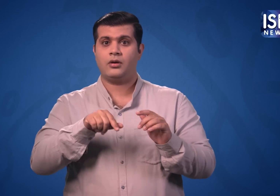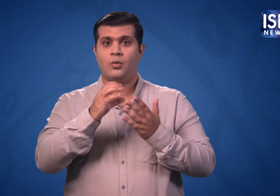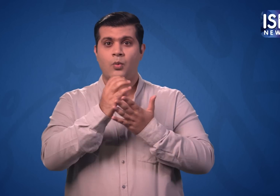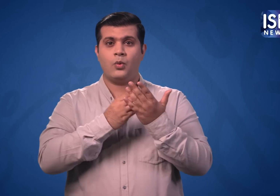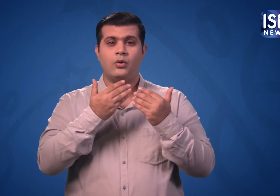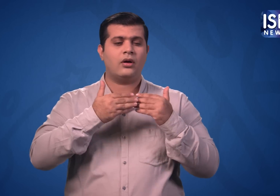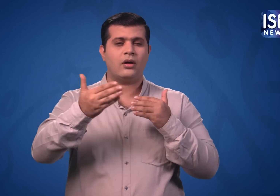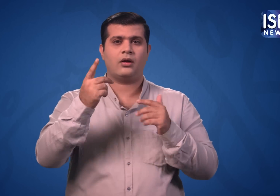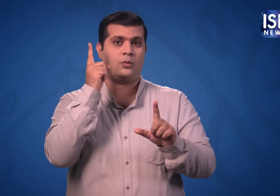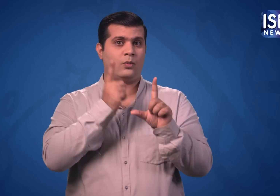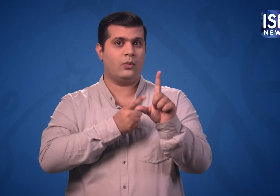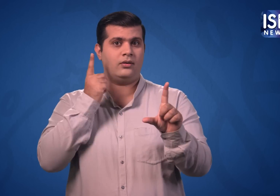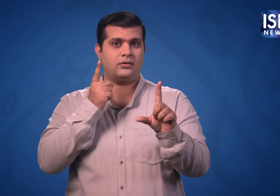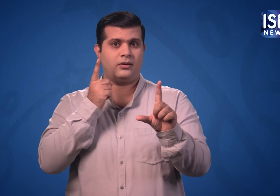This is a 1 year course.